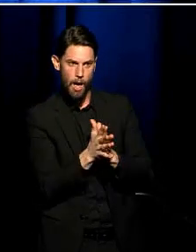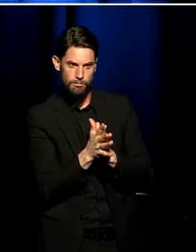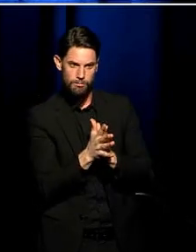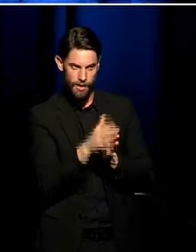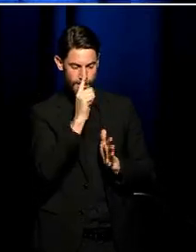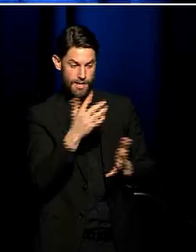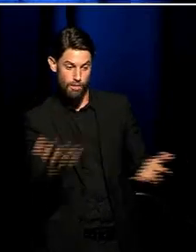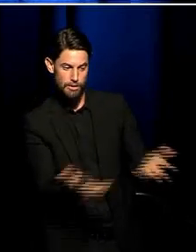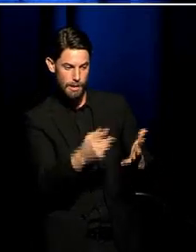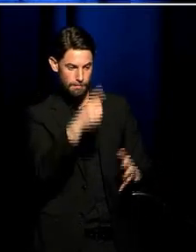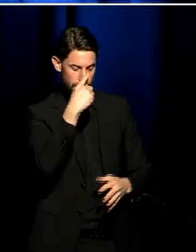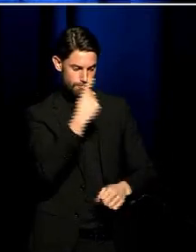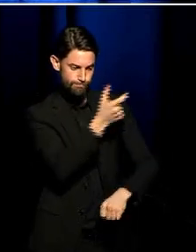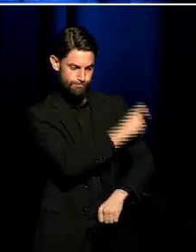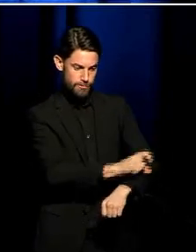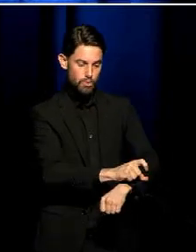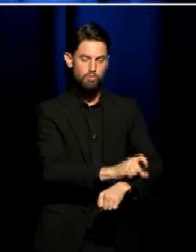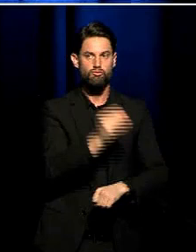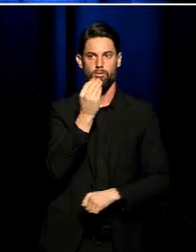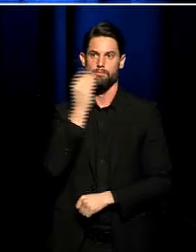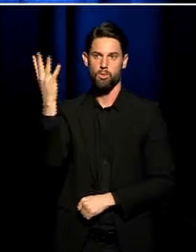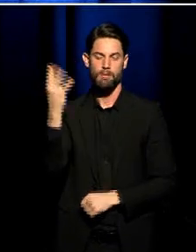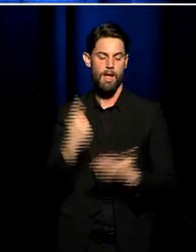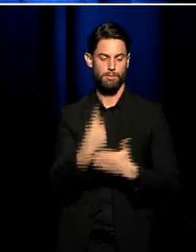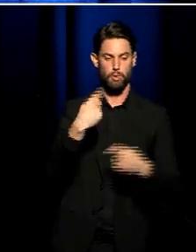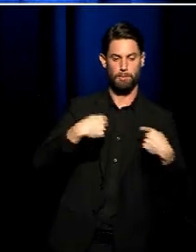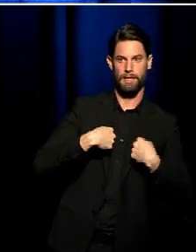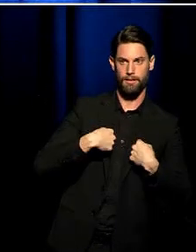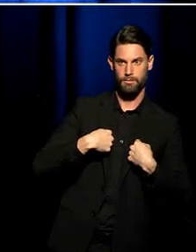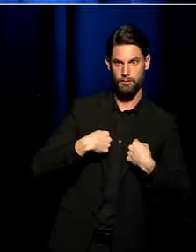encourage reporting of and effective investigations of and responses to